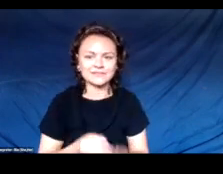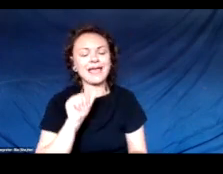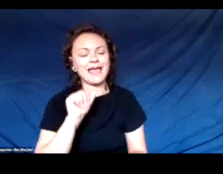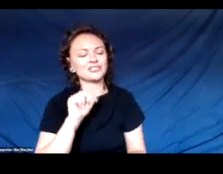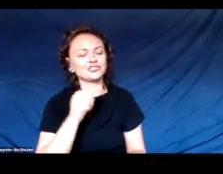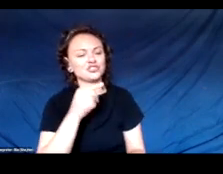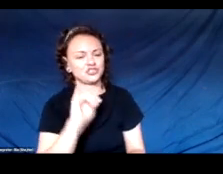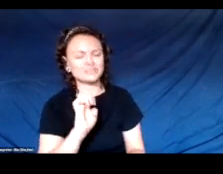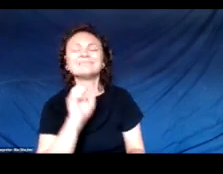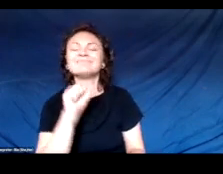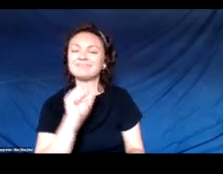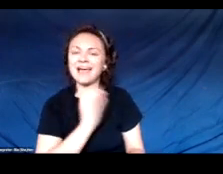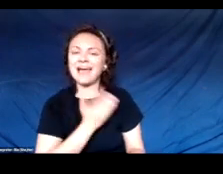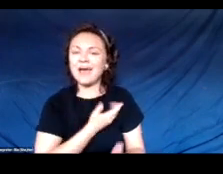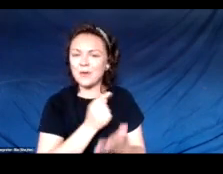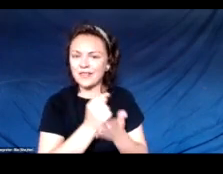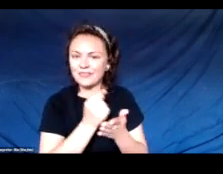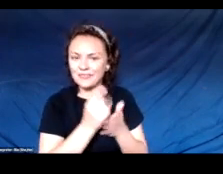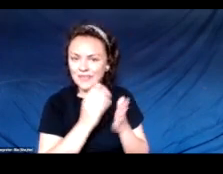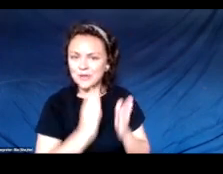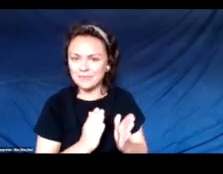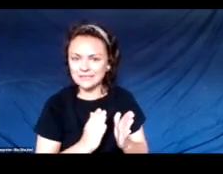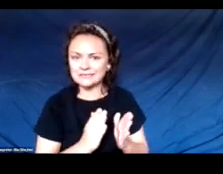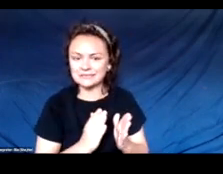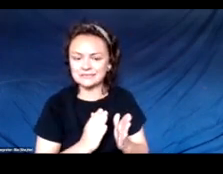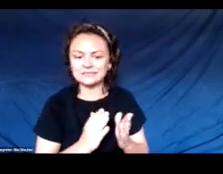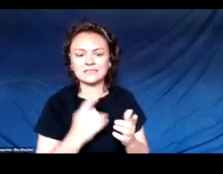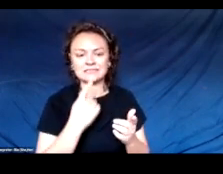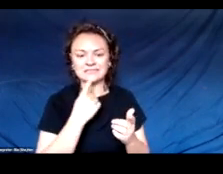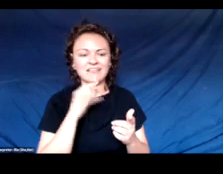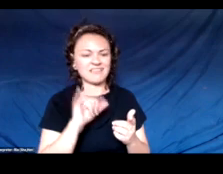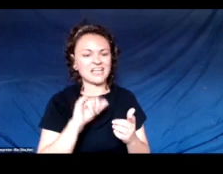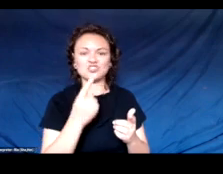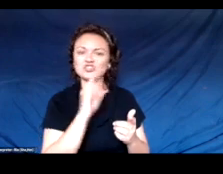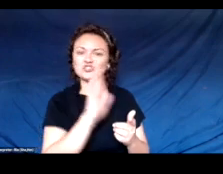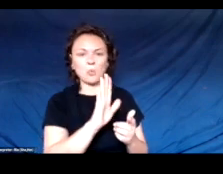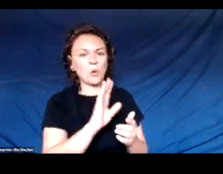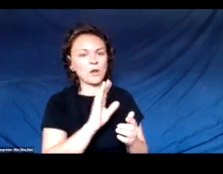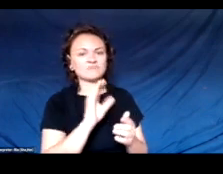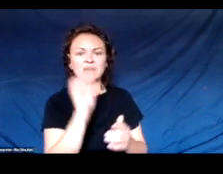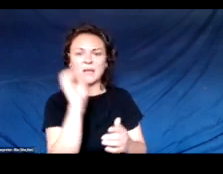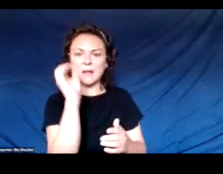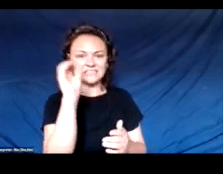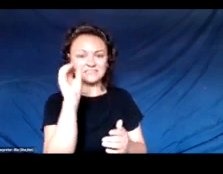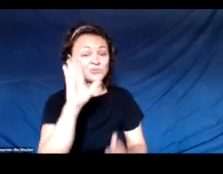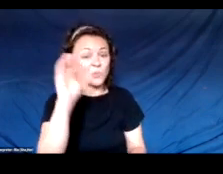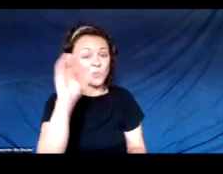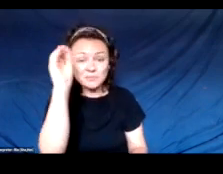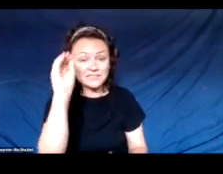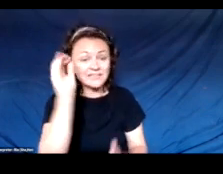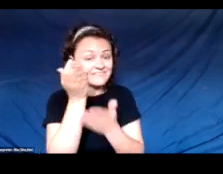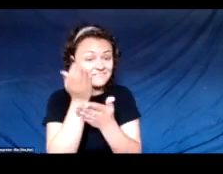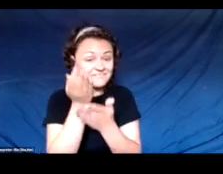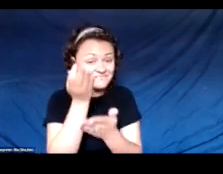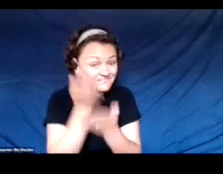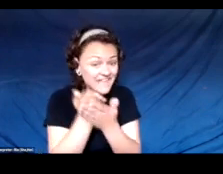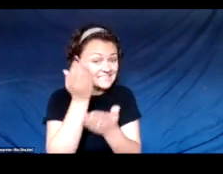Which your opinion is your opinion and Your opinion is not a fact. I love that.